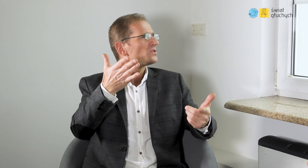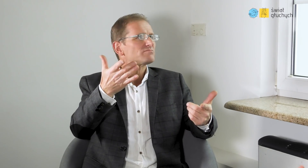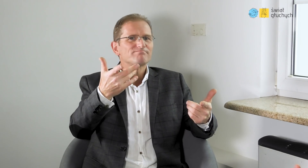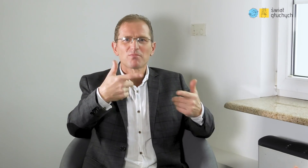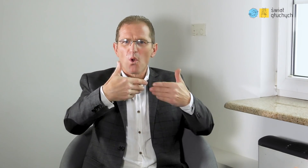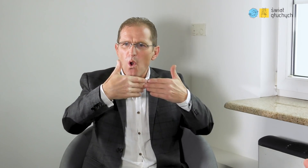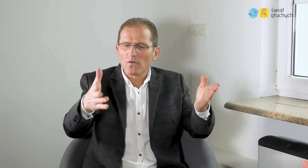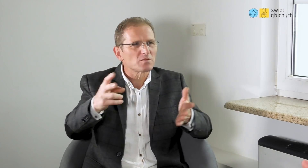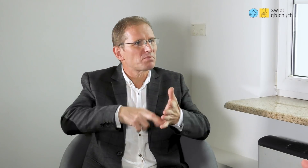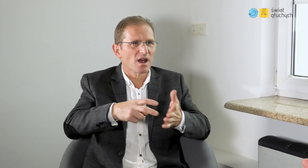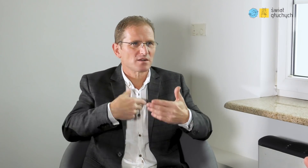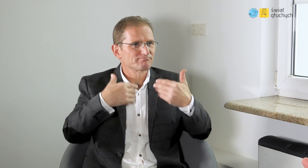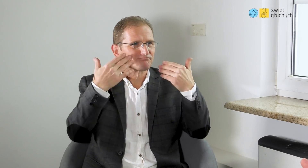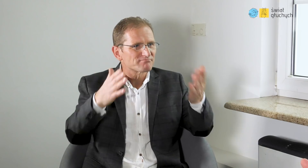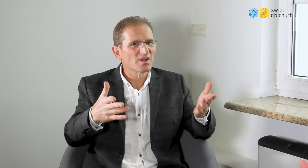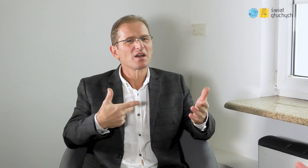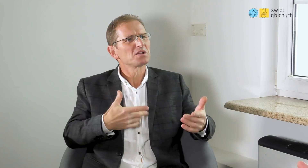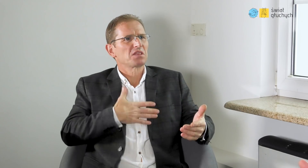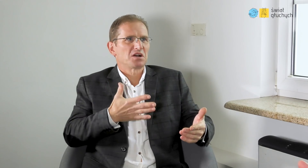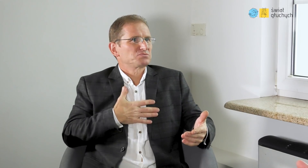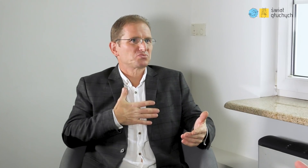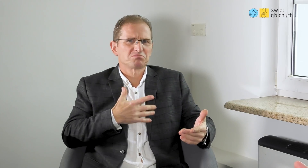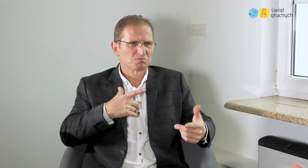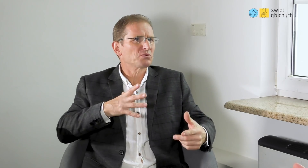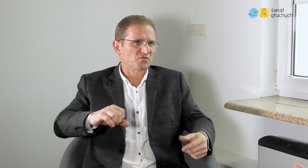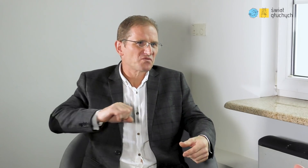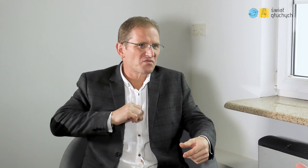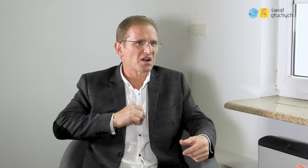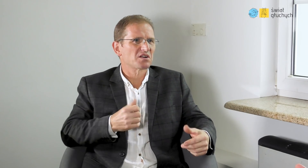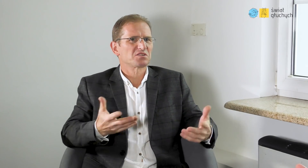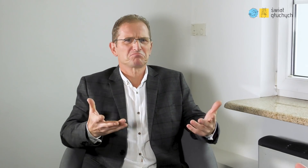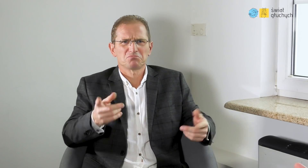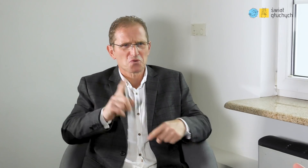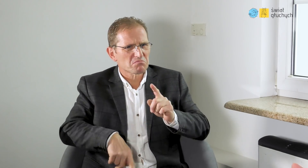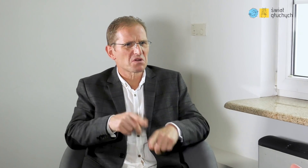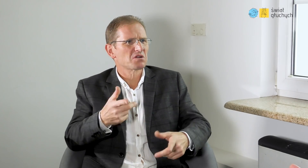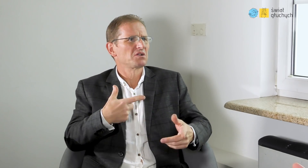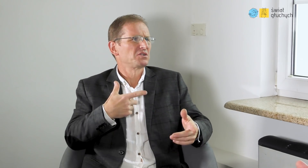Awareness, accessibility was foreign to me. It was cool, normal.